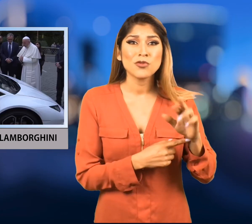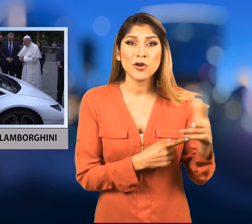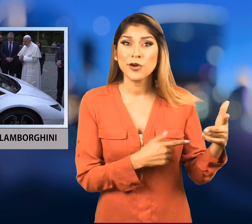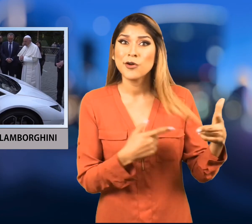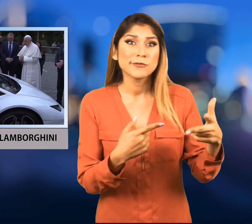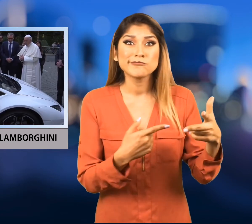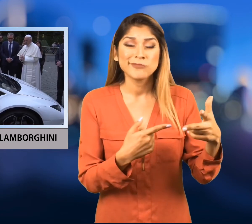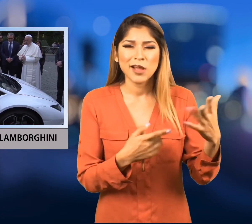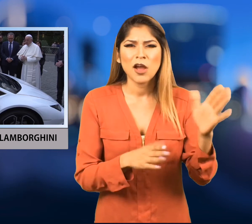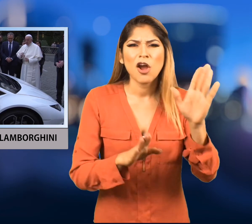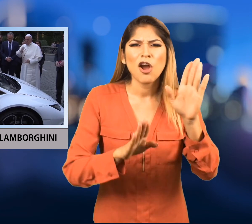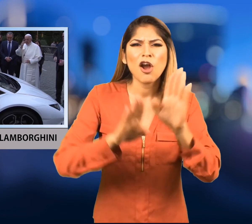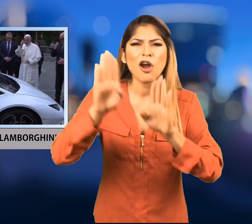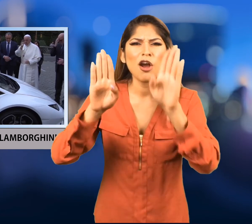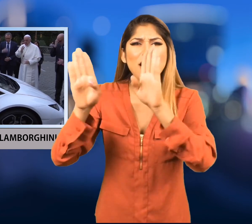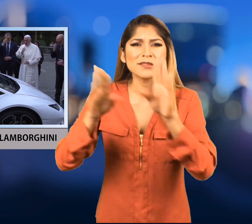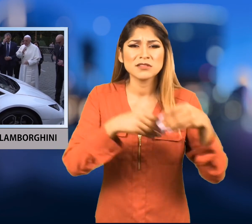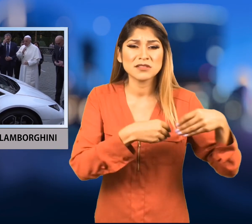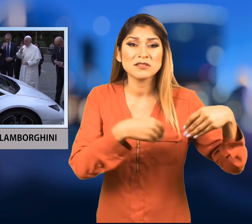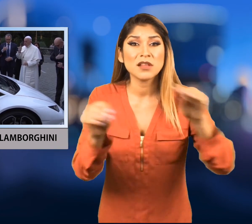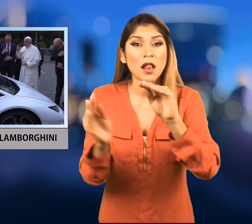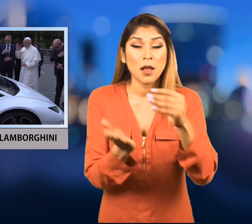auction off the vehicle to raise money